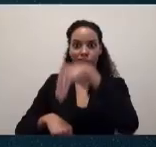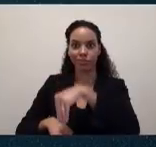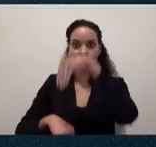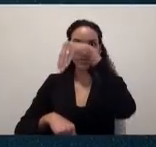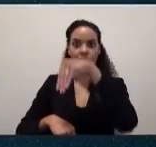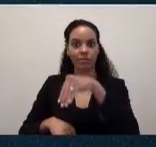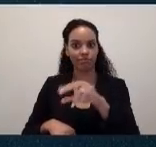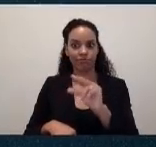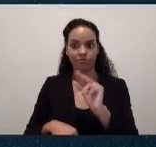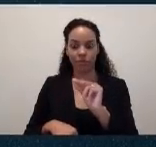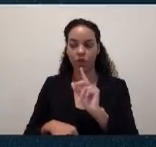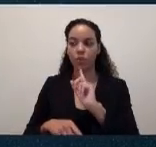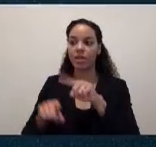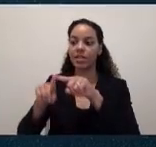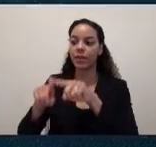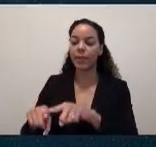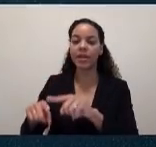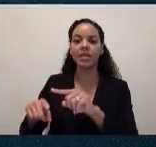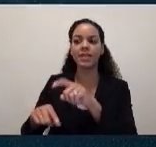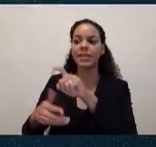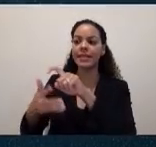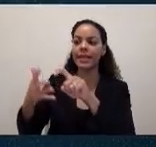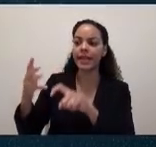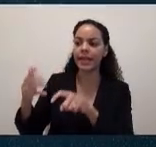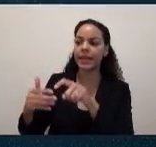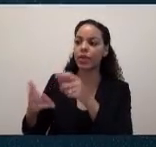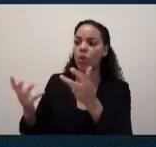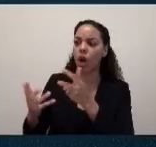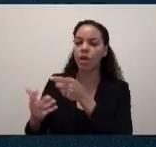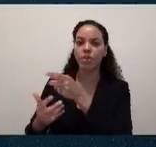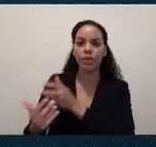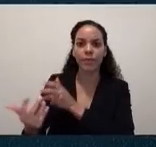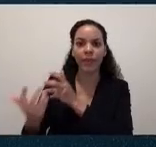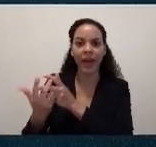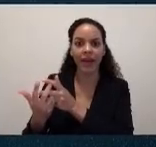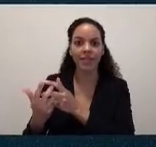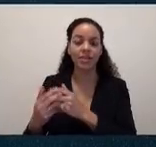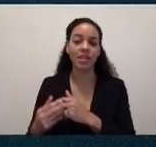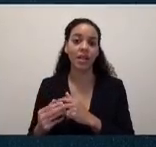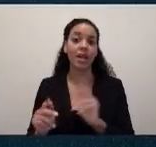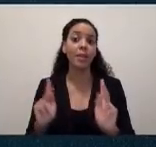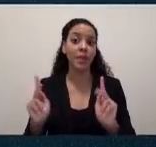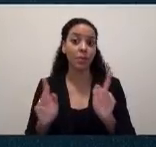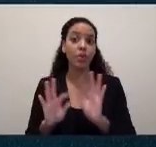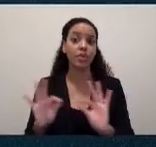of the people you are caring for. And folks have to understand that when we talk about then,